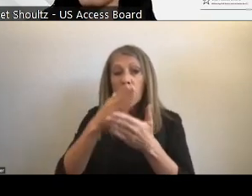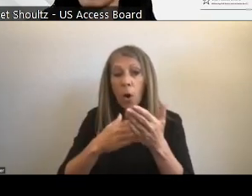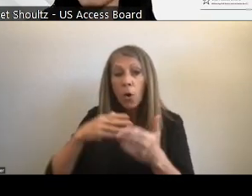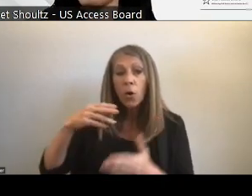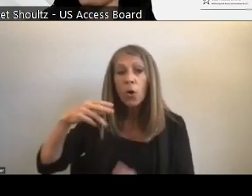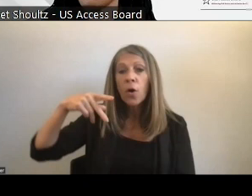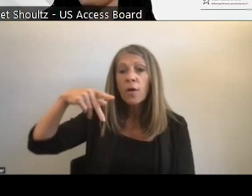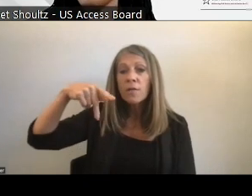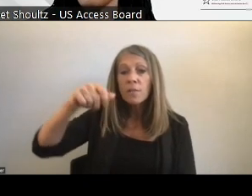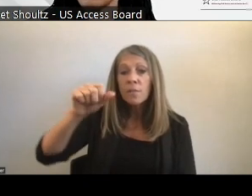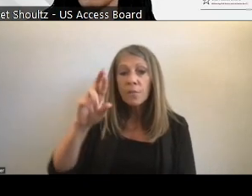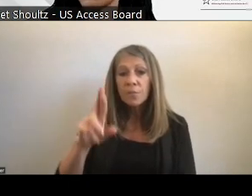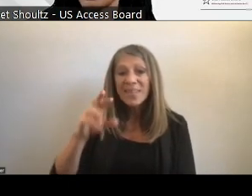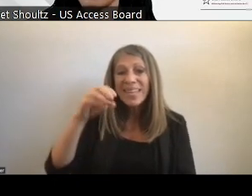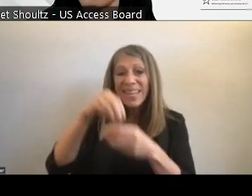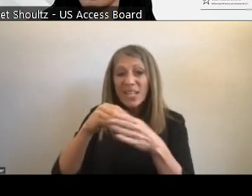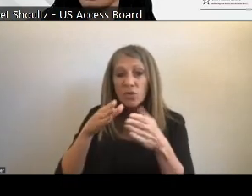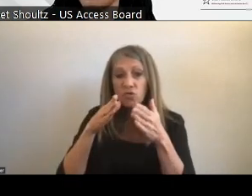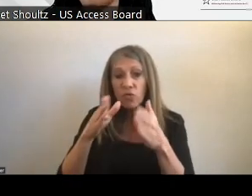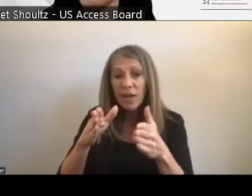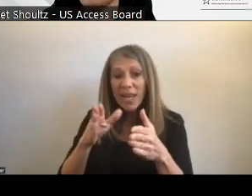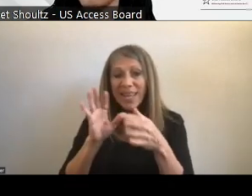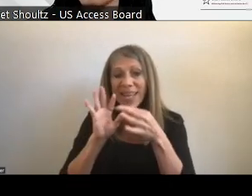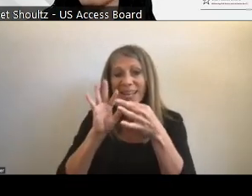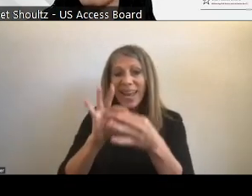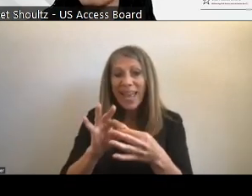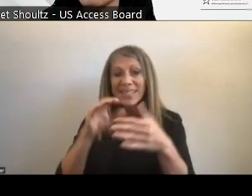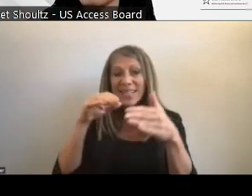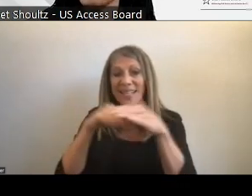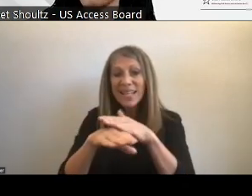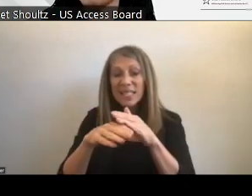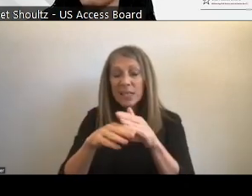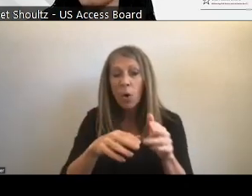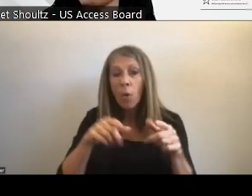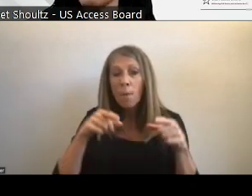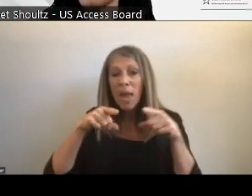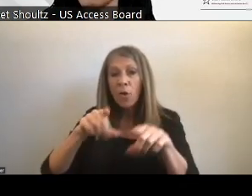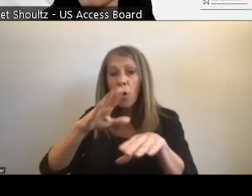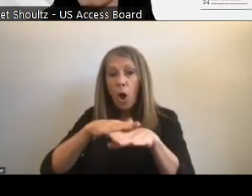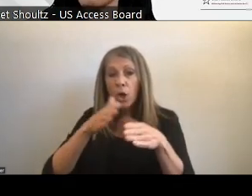pedestrian access route within a street that connects an accessible parallel on-street parking